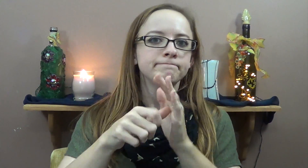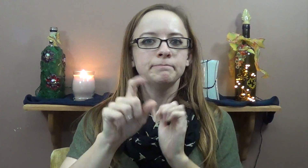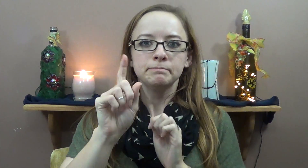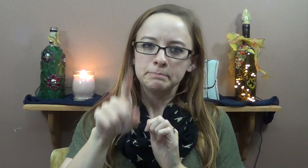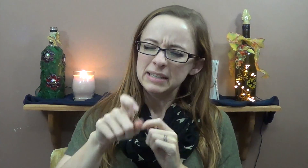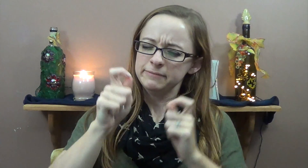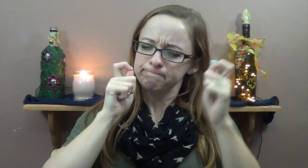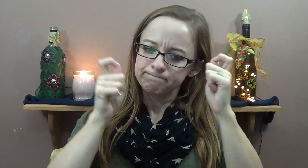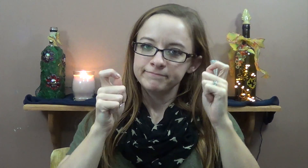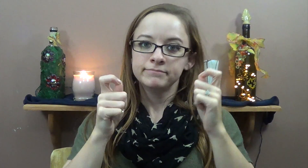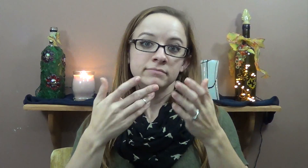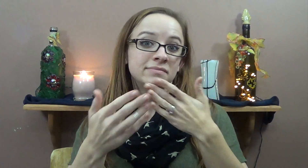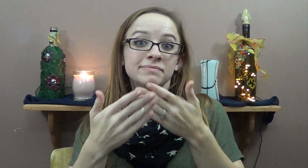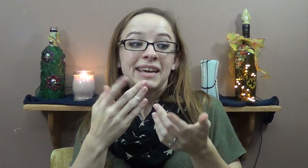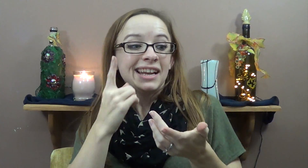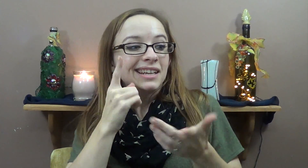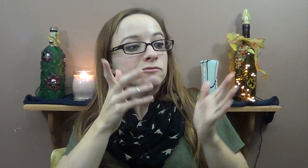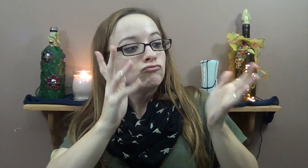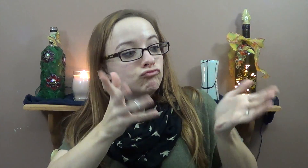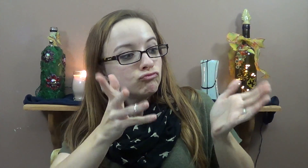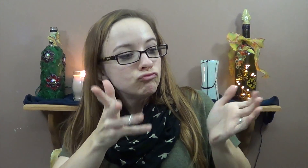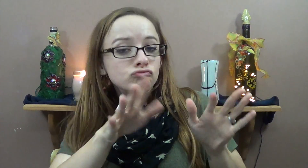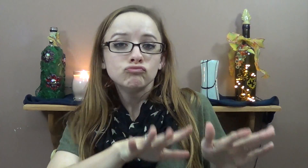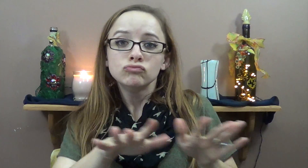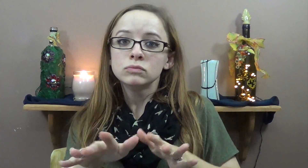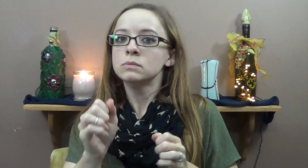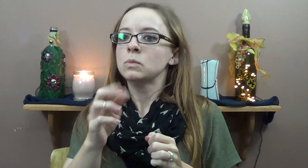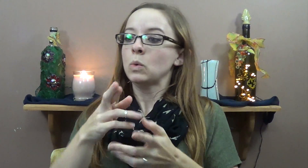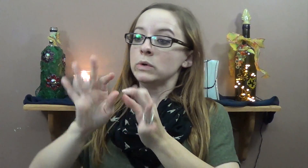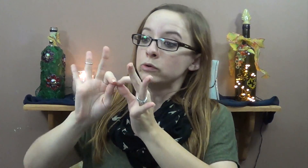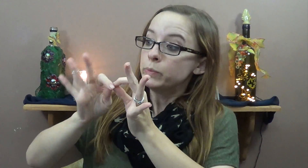you know facial expressions are really important. You have to include those, whether it's